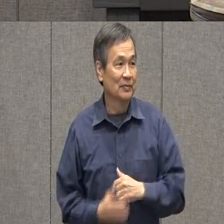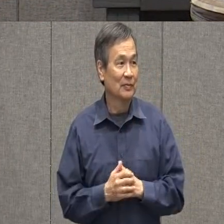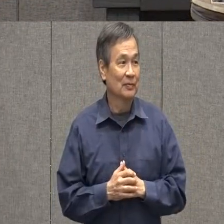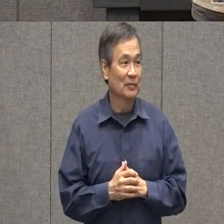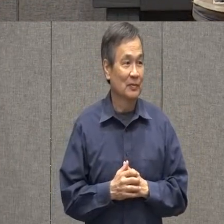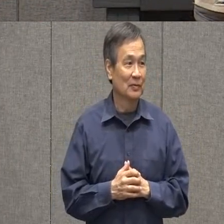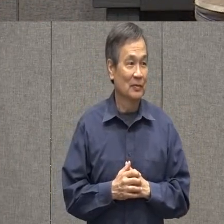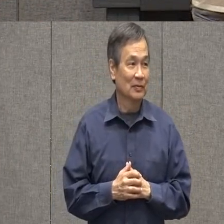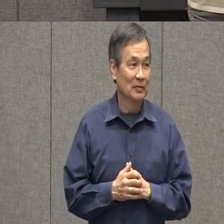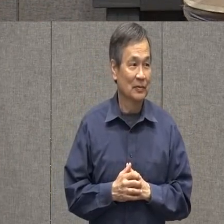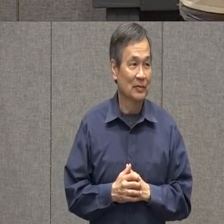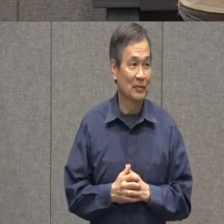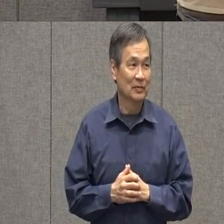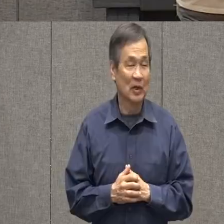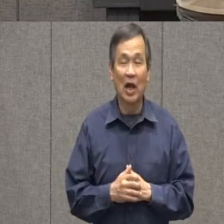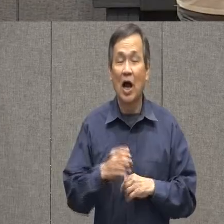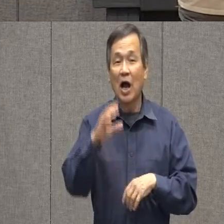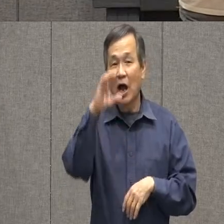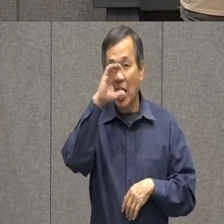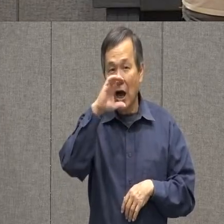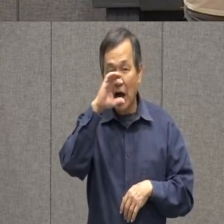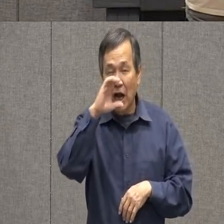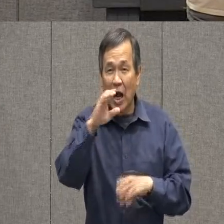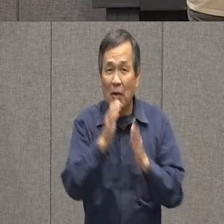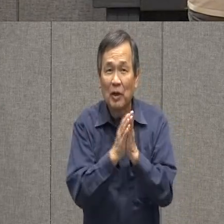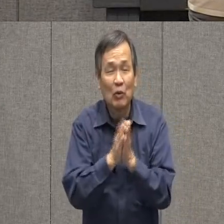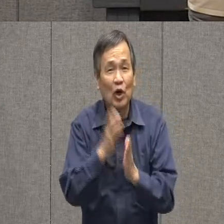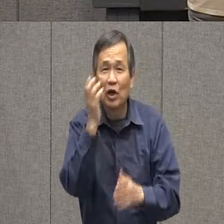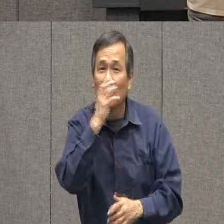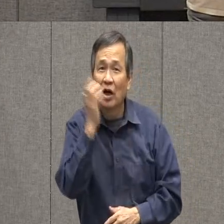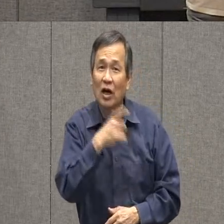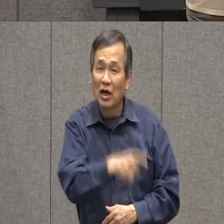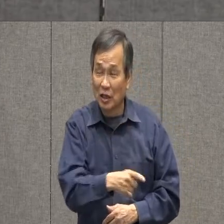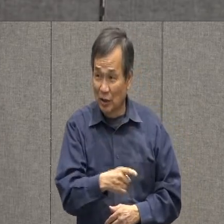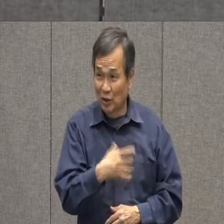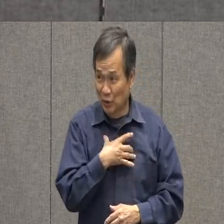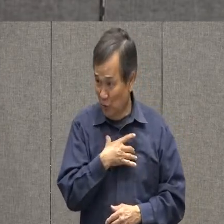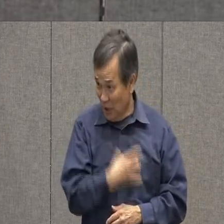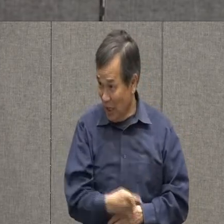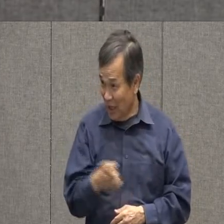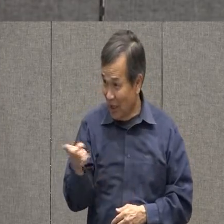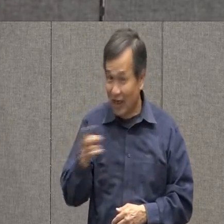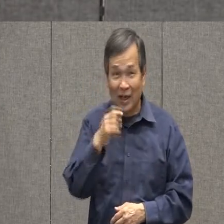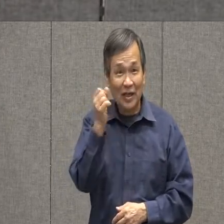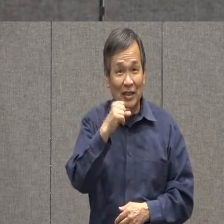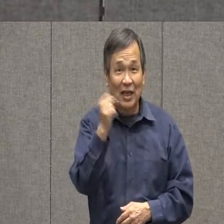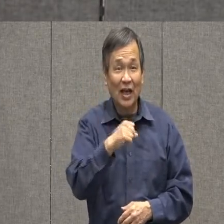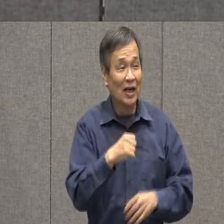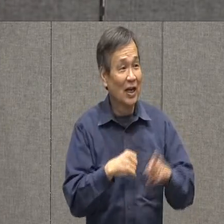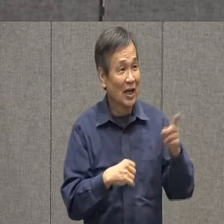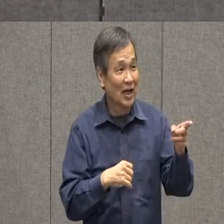Woo! Comic books. Do you have favorite comic books, Ms. Ley? I love comic books. I think they're so cool because the art on it